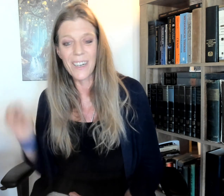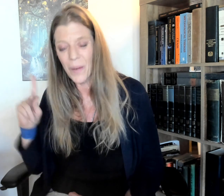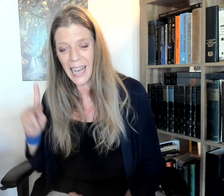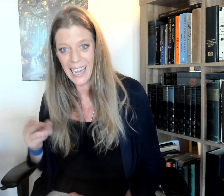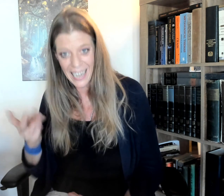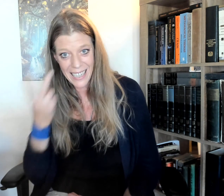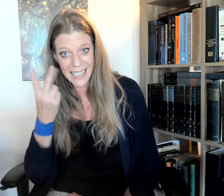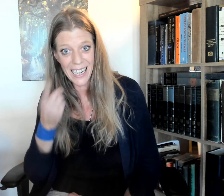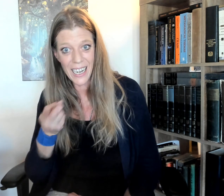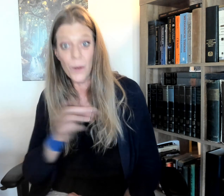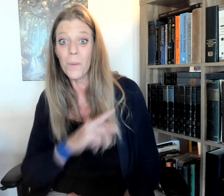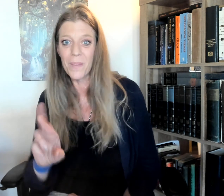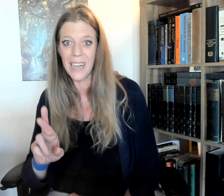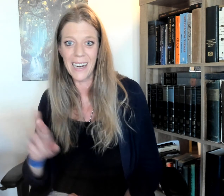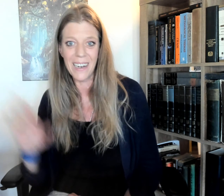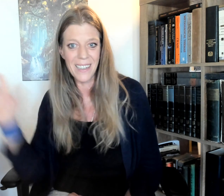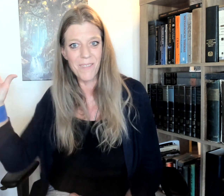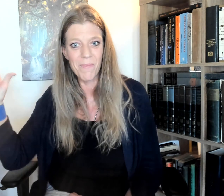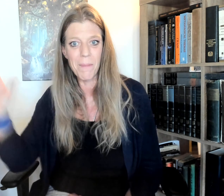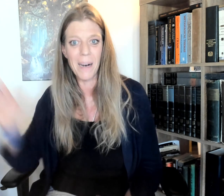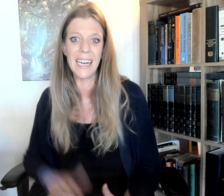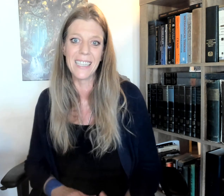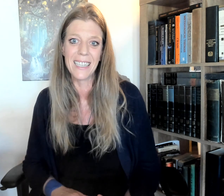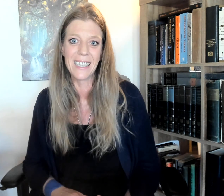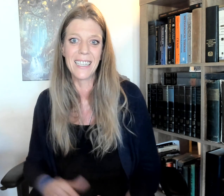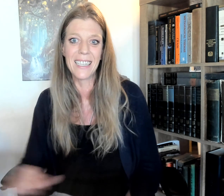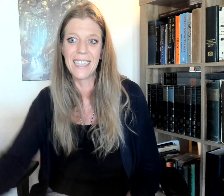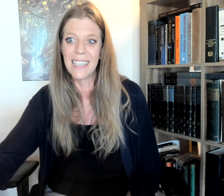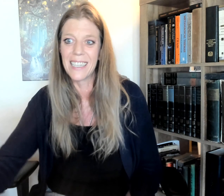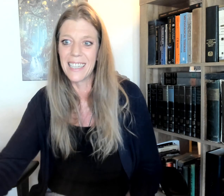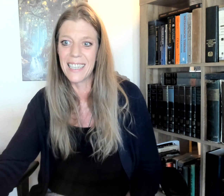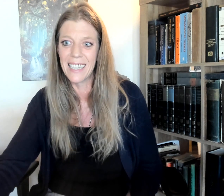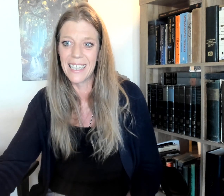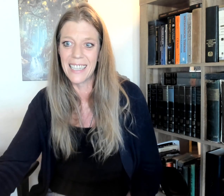Okay, see you there. Bye-Bye!